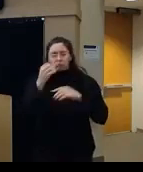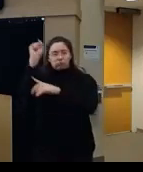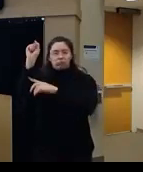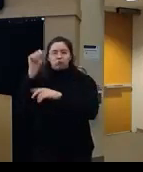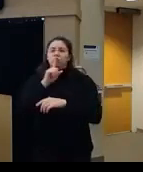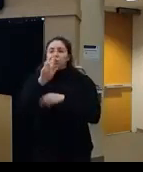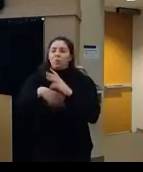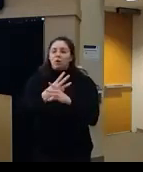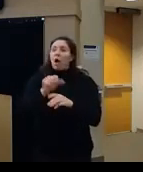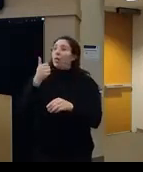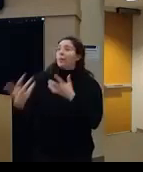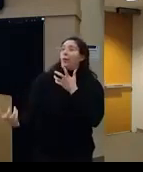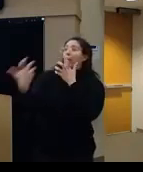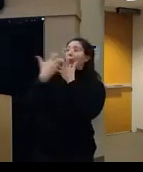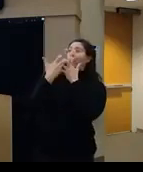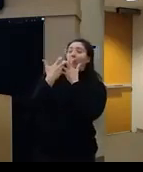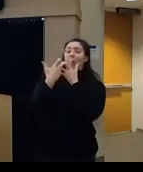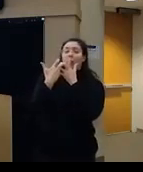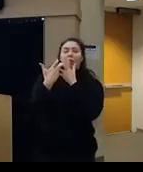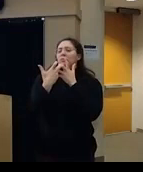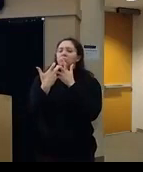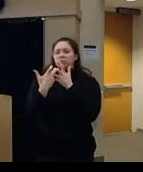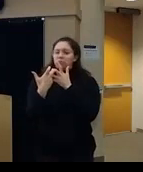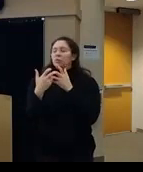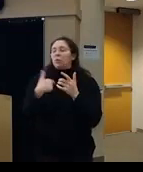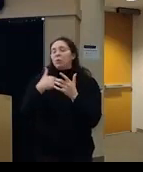others tell us what we should name our children and what we shouldn't name them so it's about